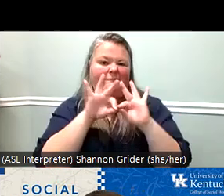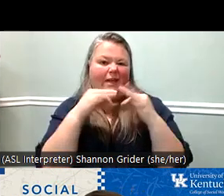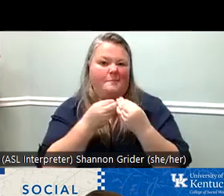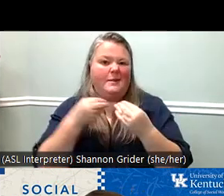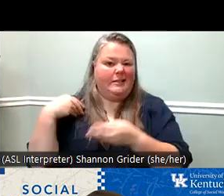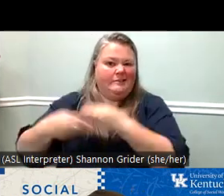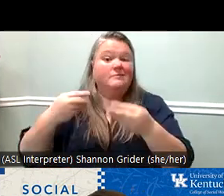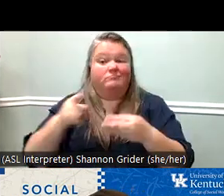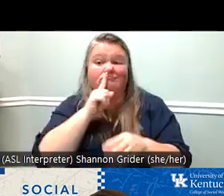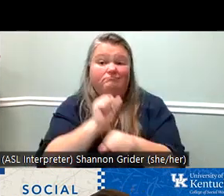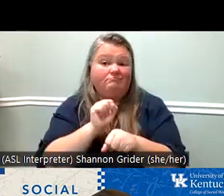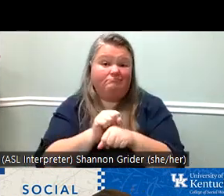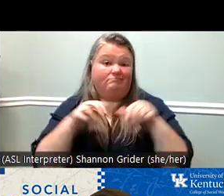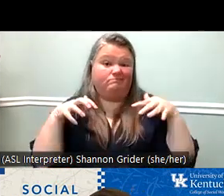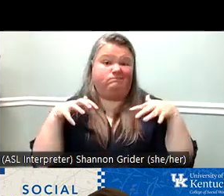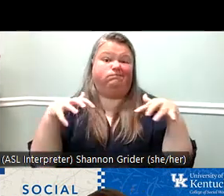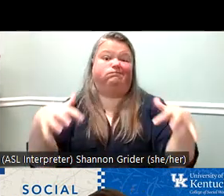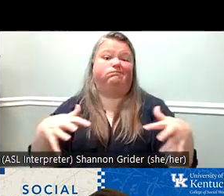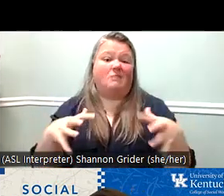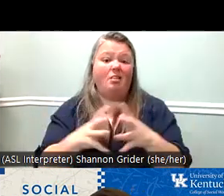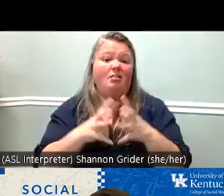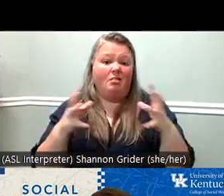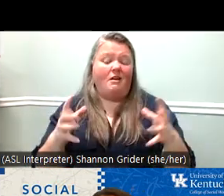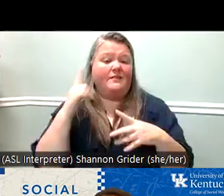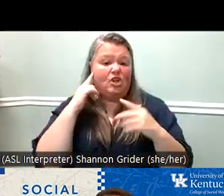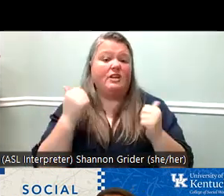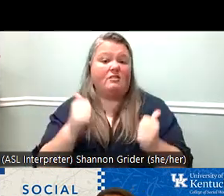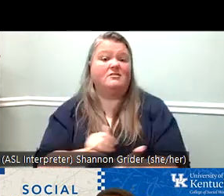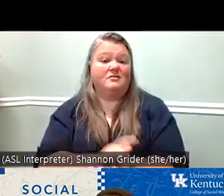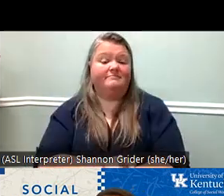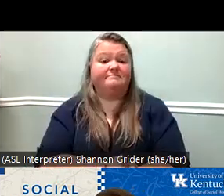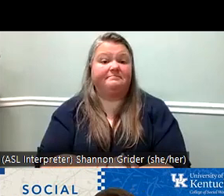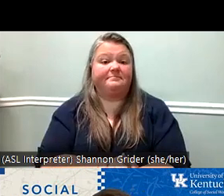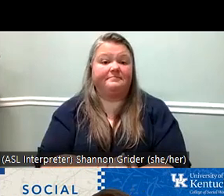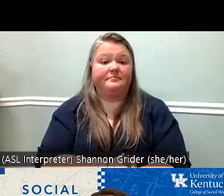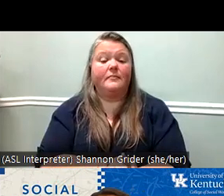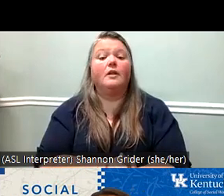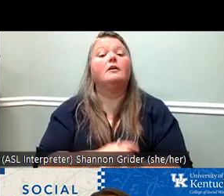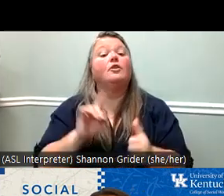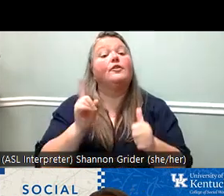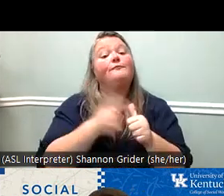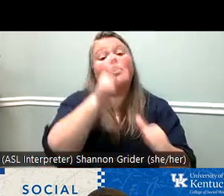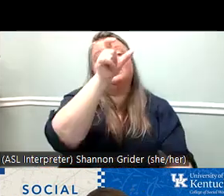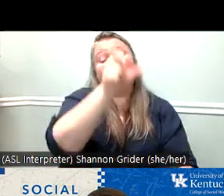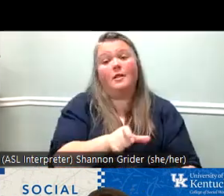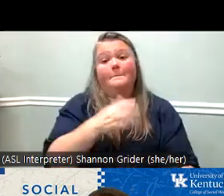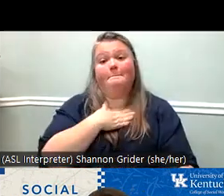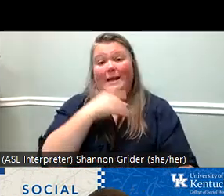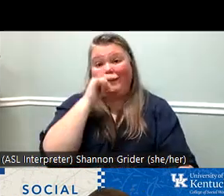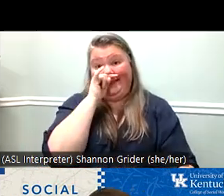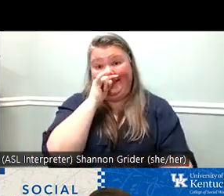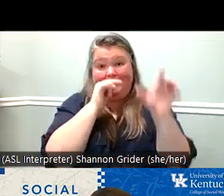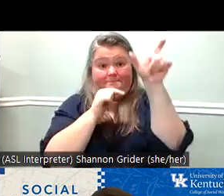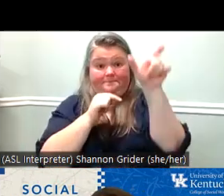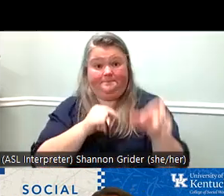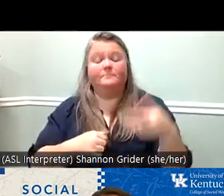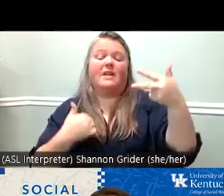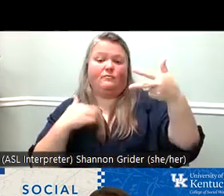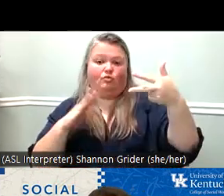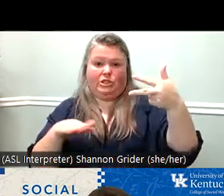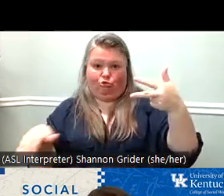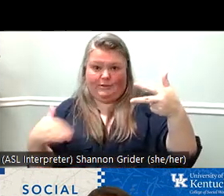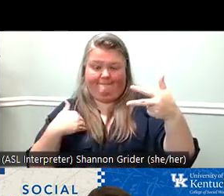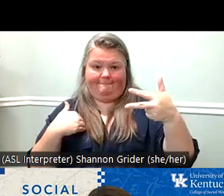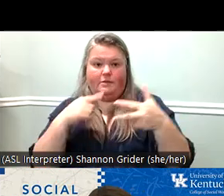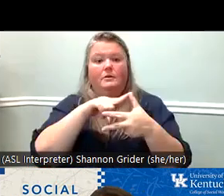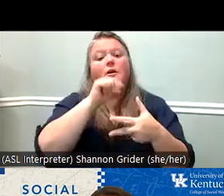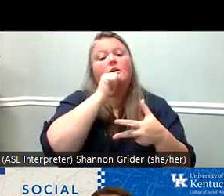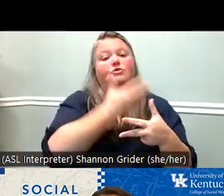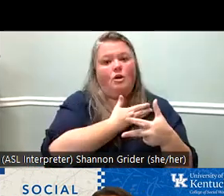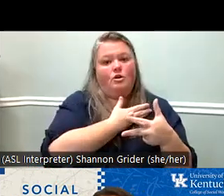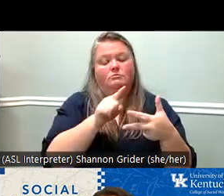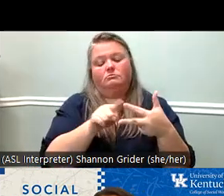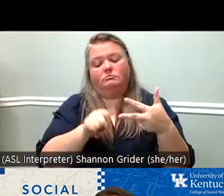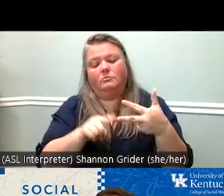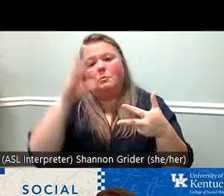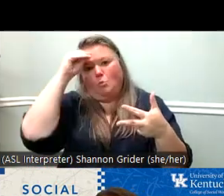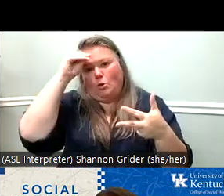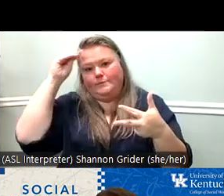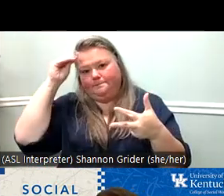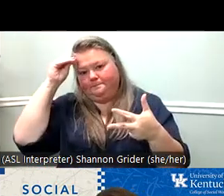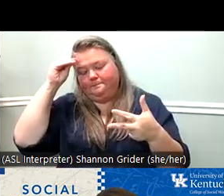LIFE, AND WORKING, AND IN A CAREER, SO EVERY STEP ALONG THE WAY I HAVE MADE DECISIONS IN MY LIFE BECAUSE OF HEARING, OF MY HEARING LOSS. SO I JUST THOUGHT I WOULD